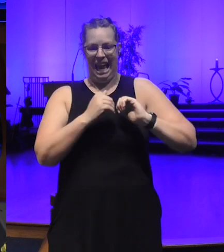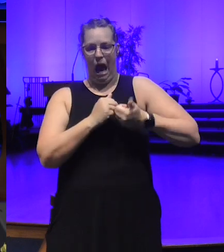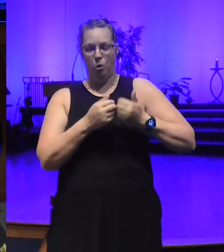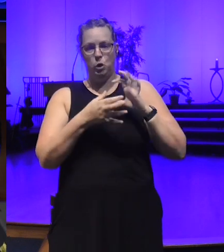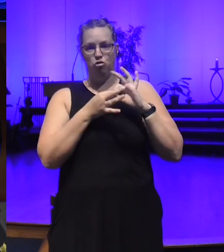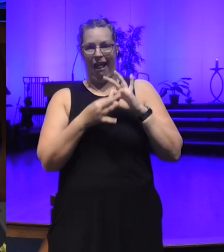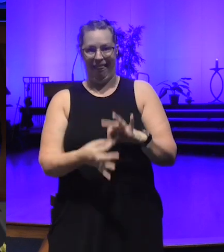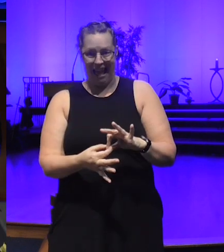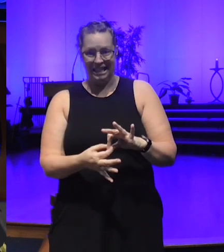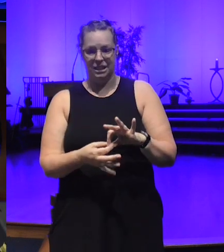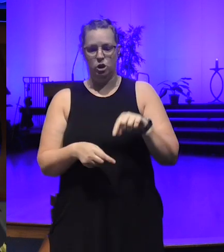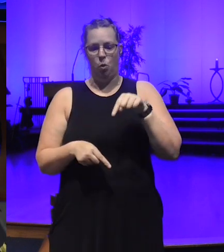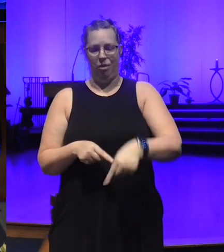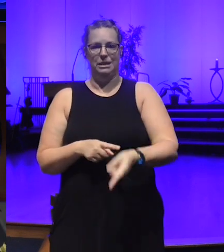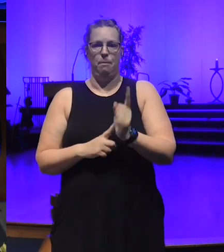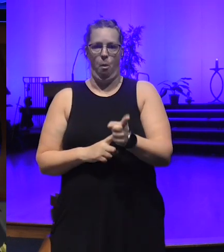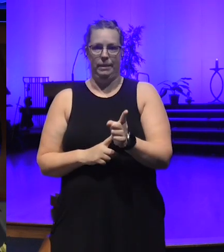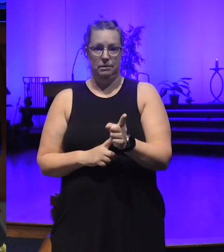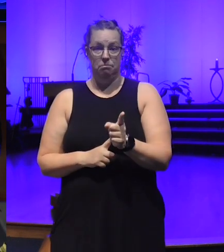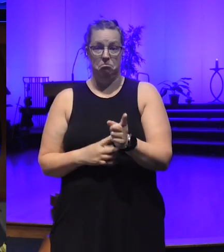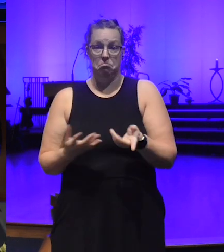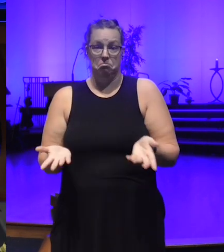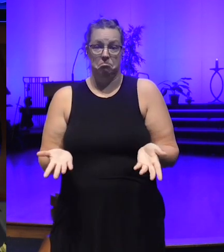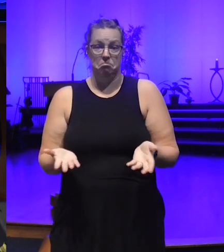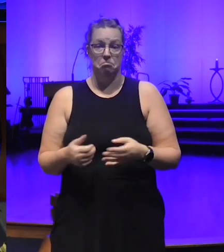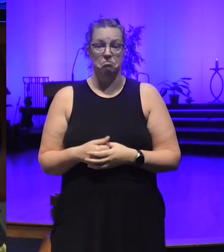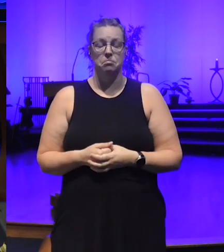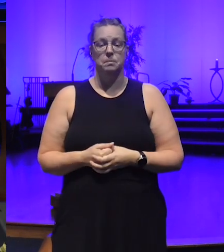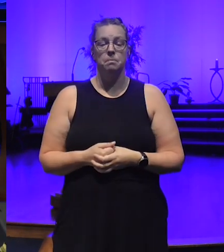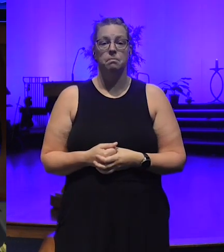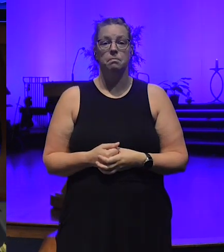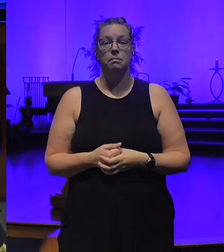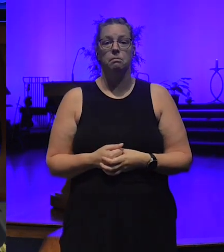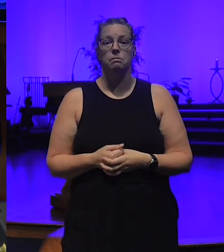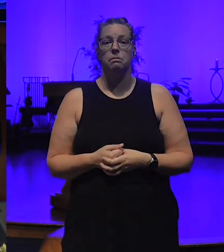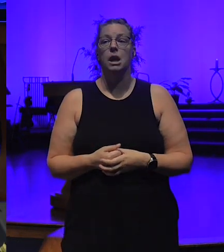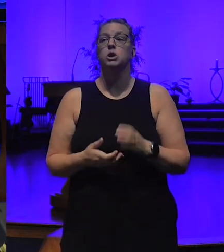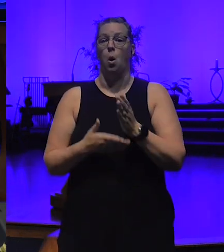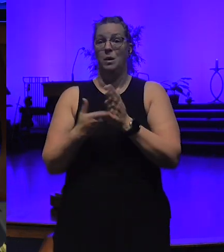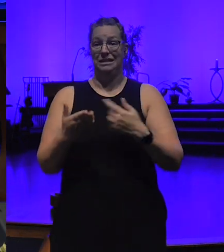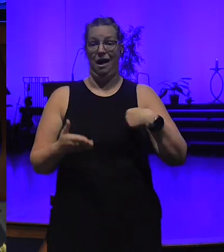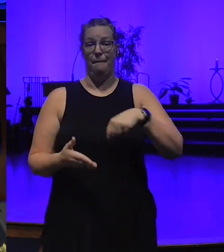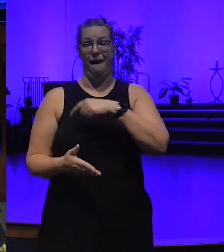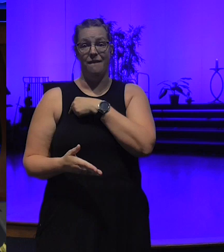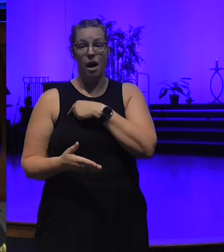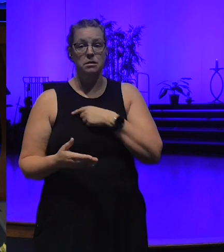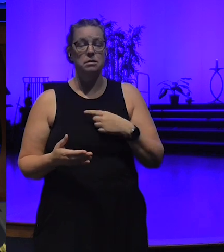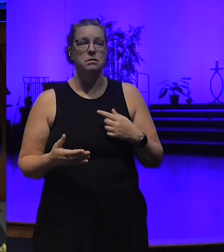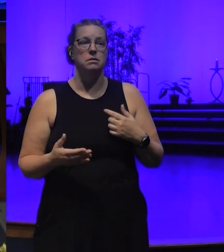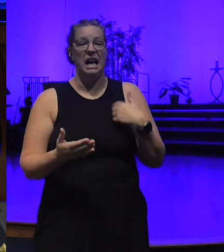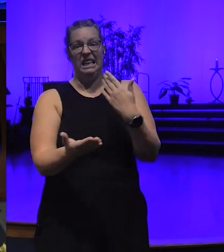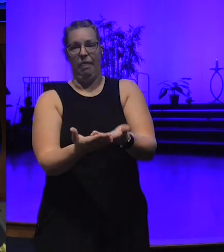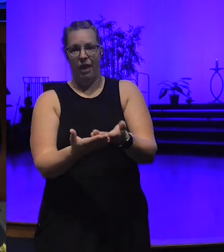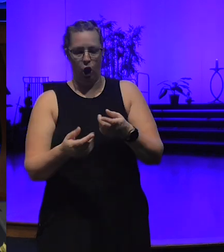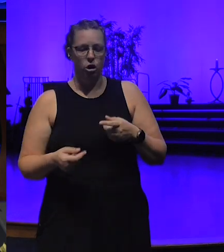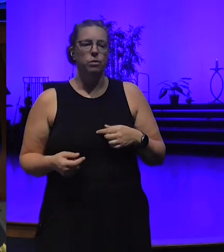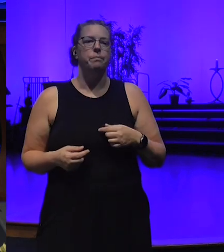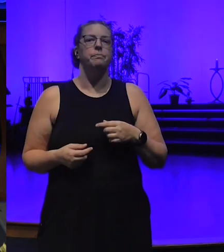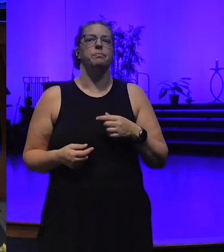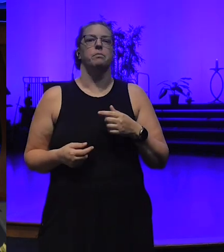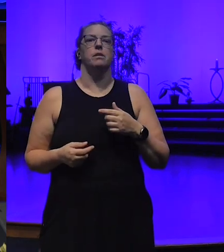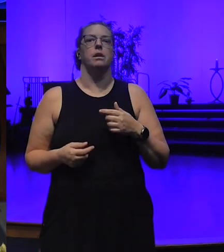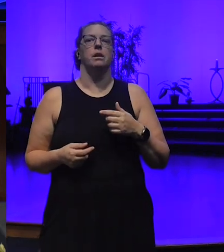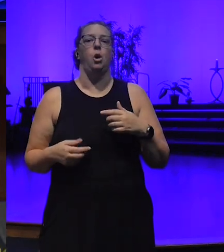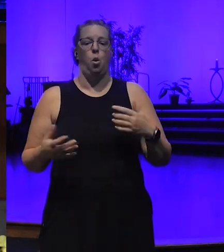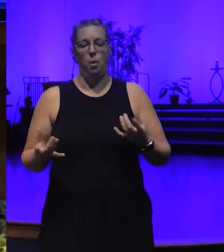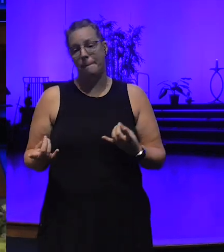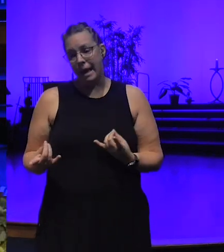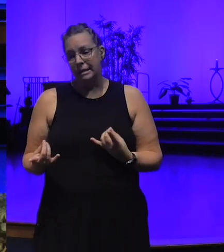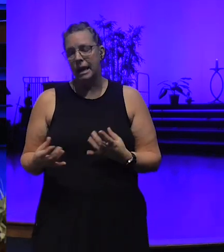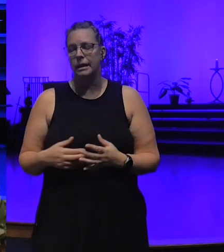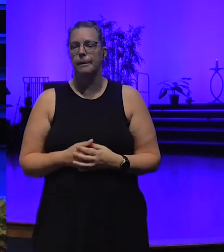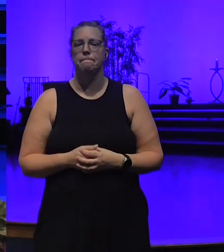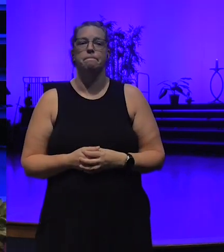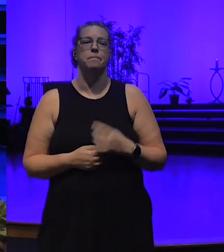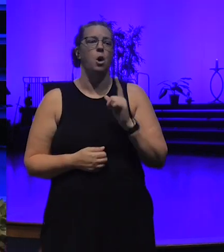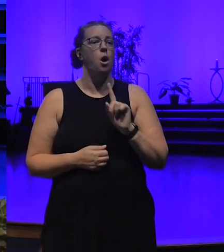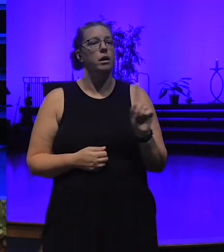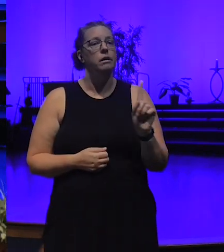moment some of us get there by meditating some of us get there by taking a walk around a lake